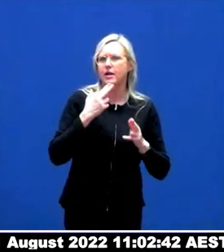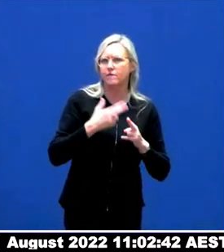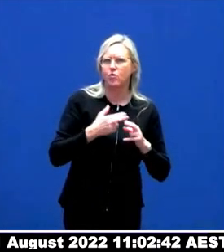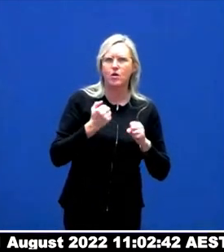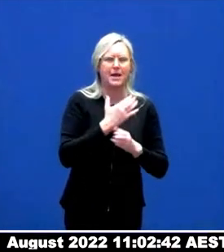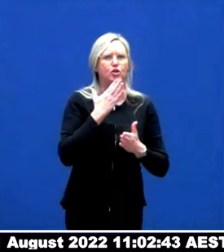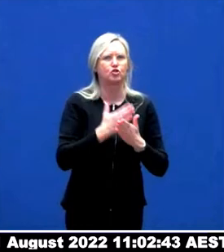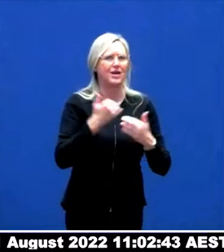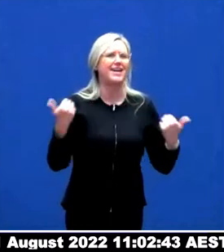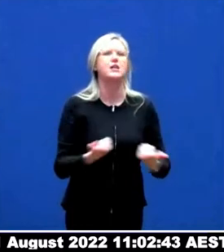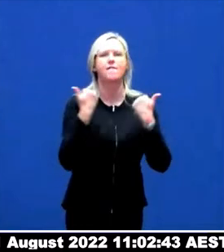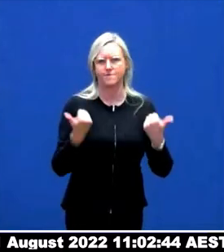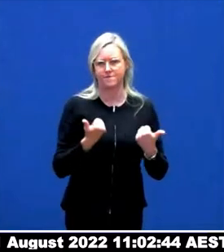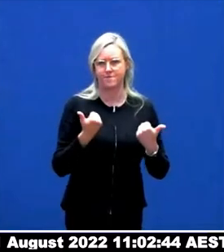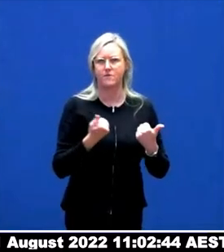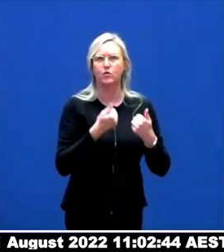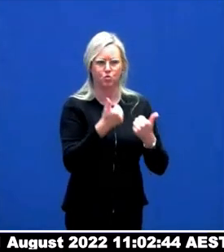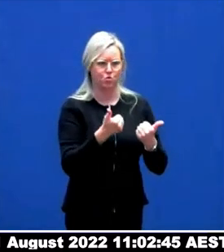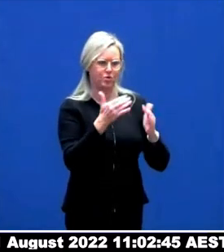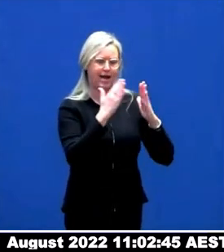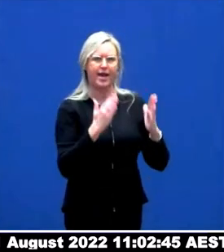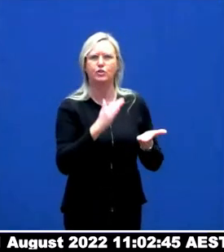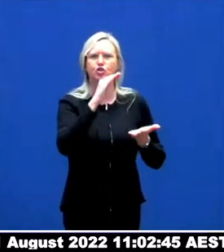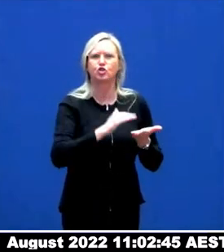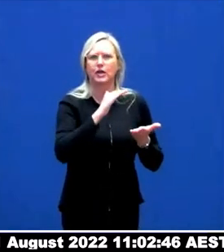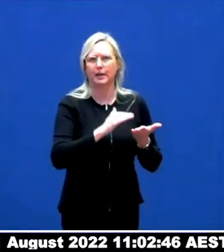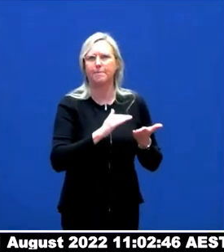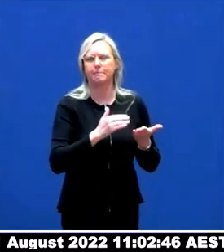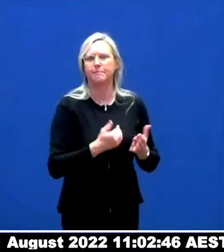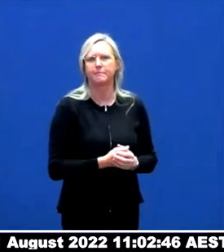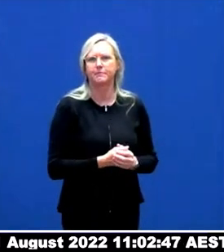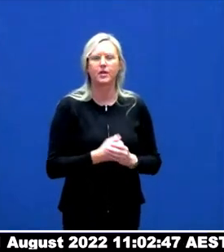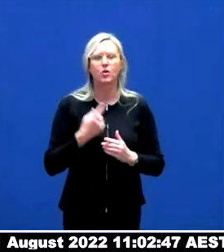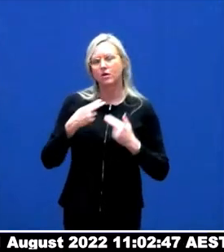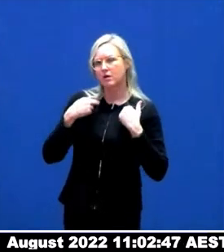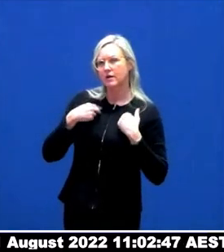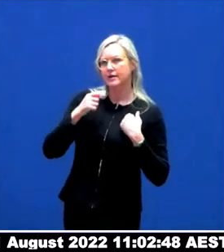But one of the keys is to ensure that it's accessible housing, the Royal